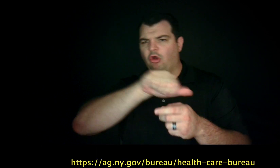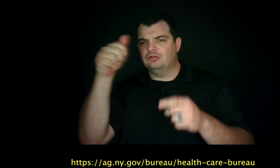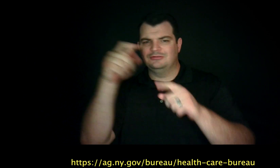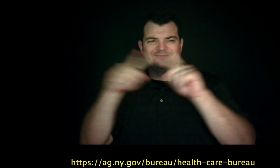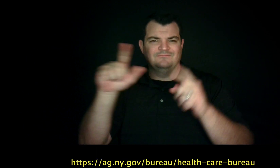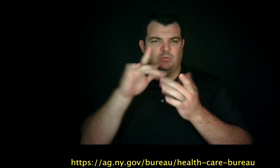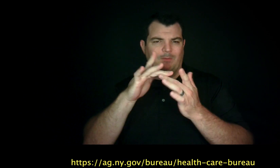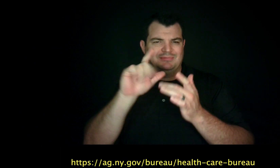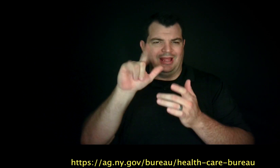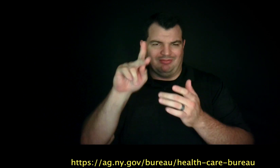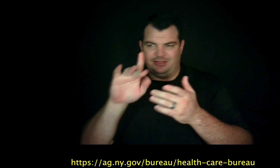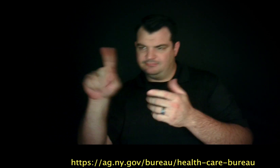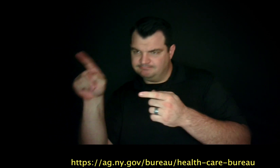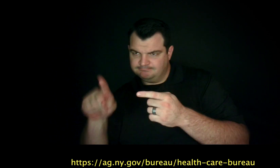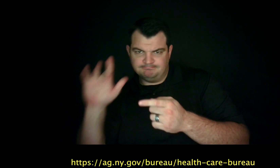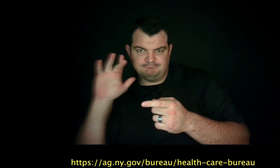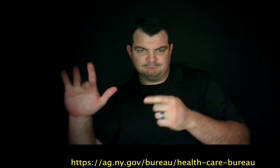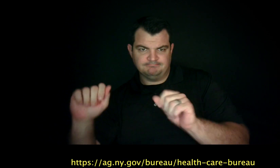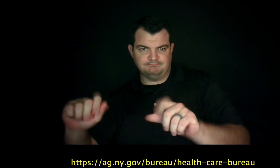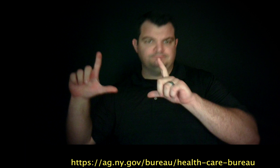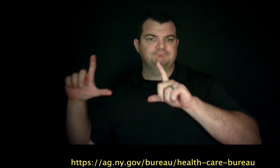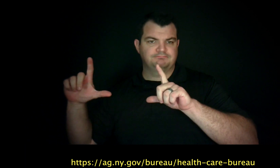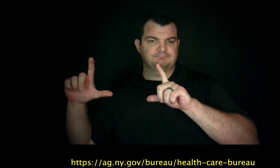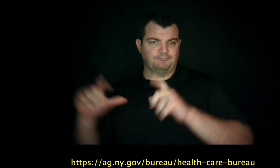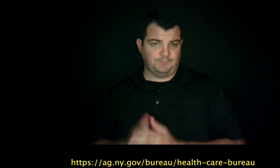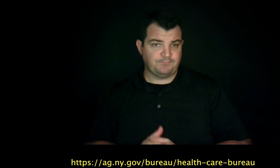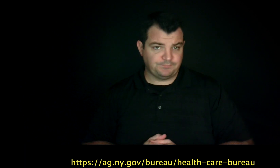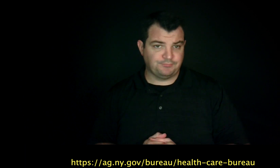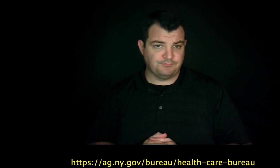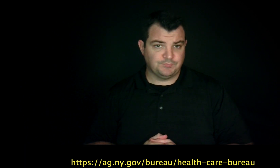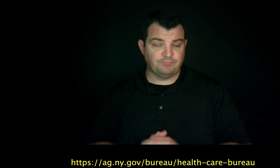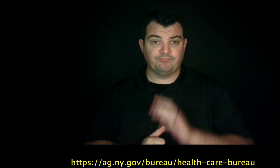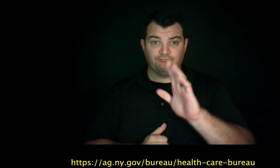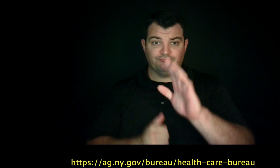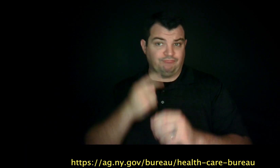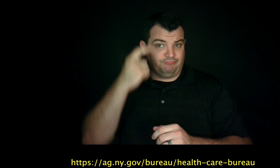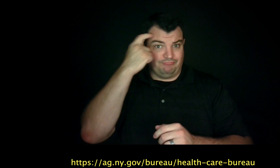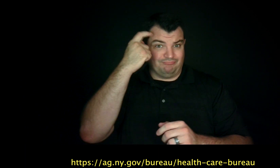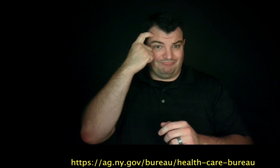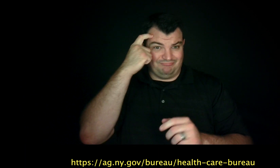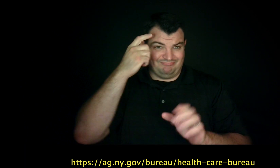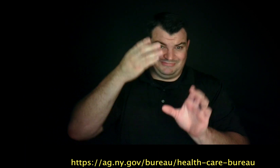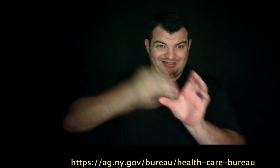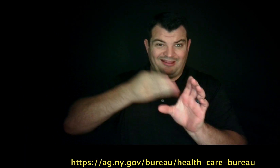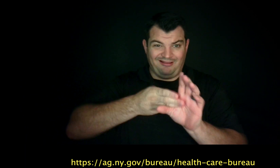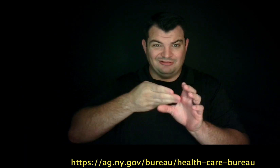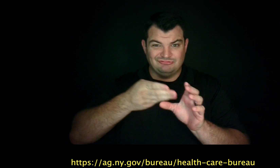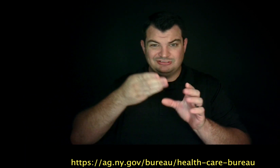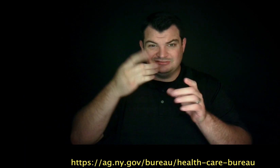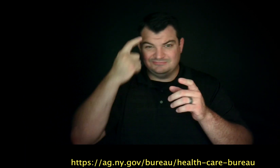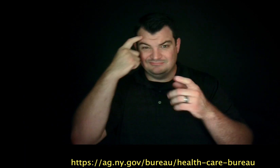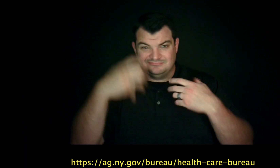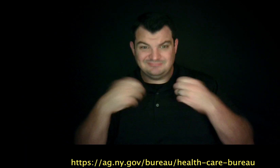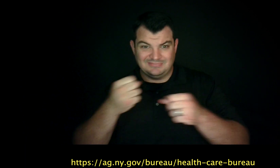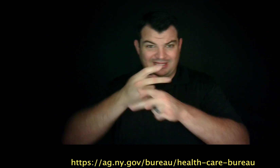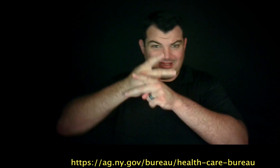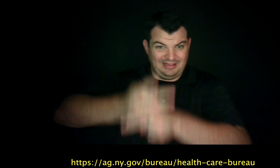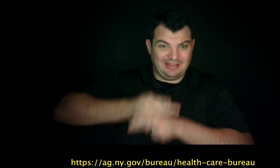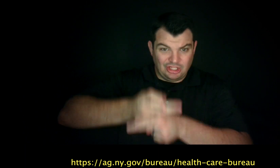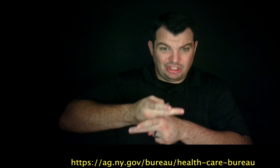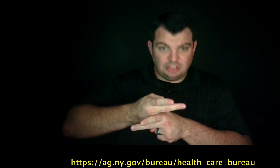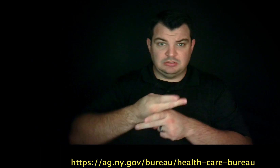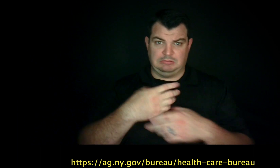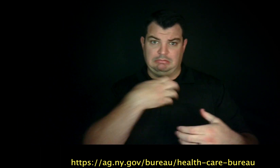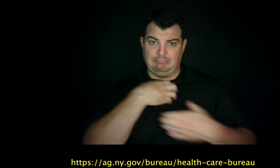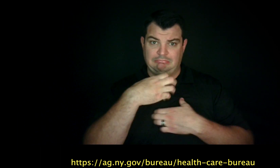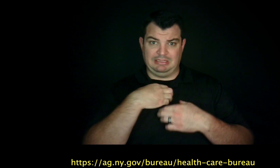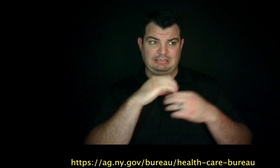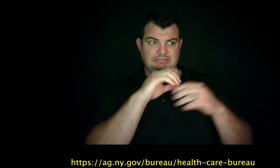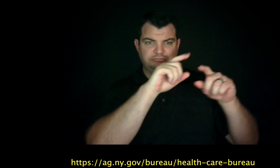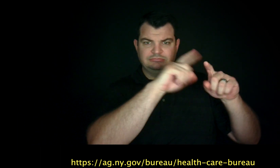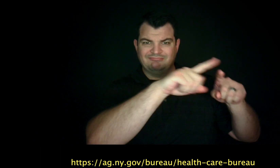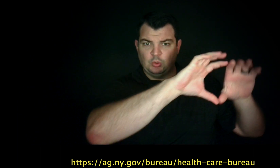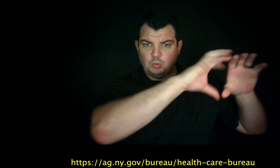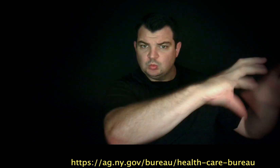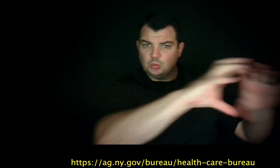https://ag.ny.gov/bureau/health-care-bureau